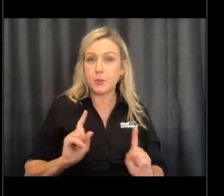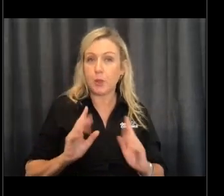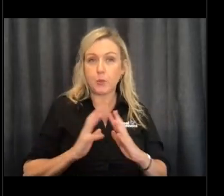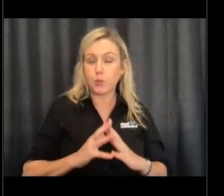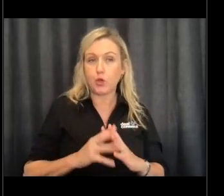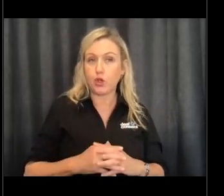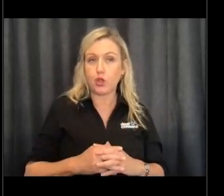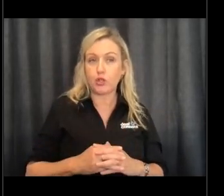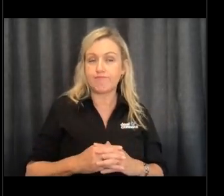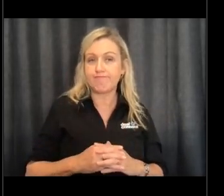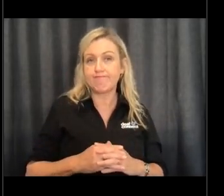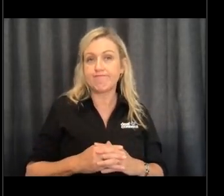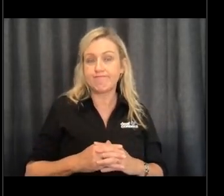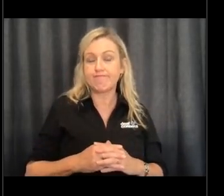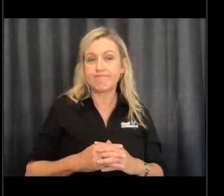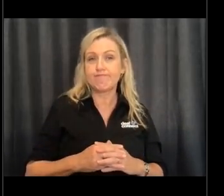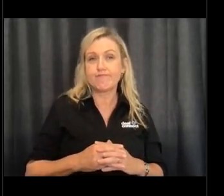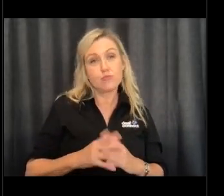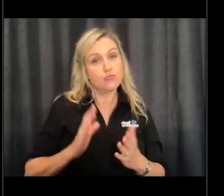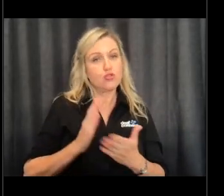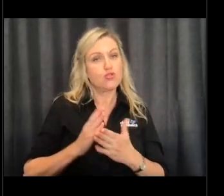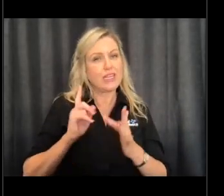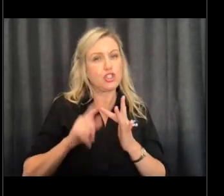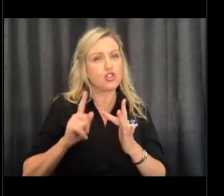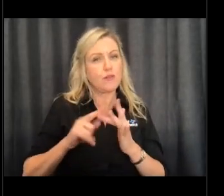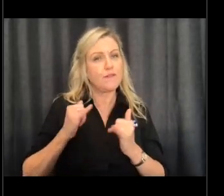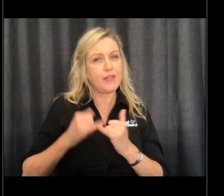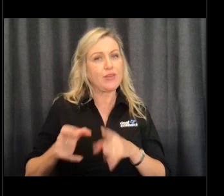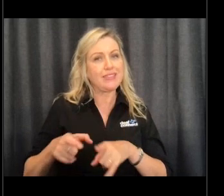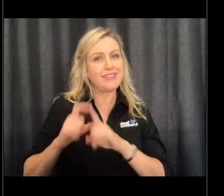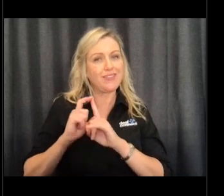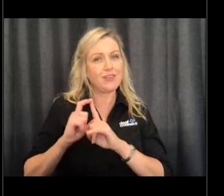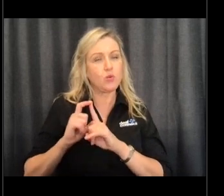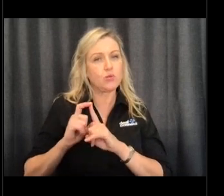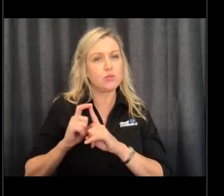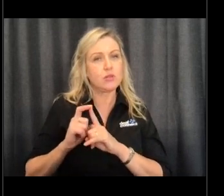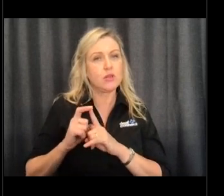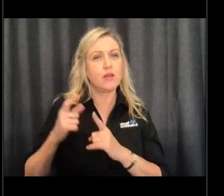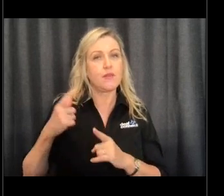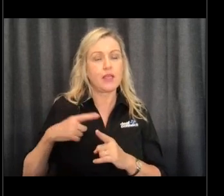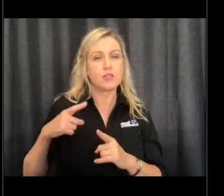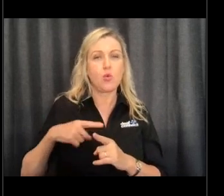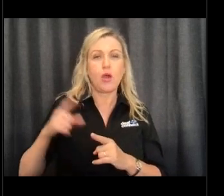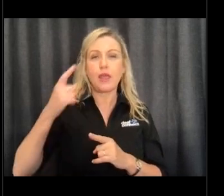Insurance is technical. It's hard and that's why insurers have tried developing those calculators.